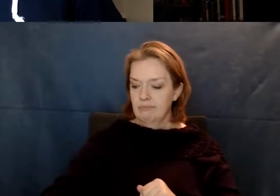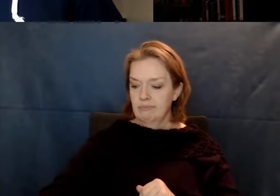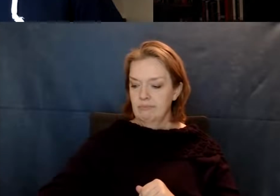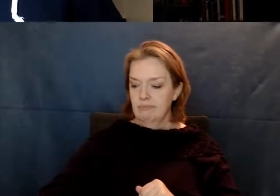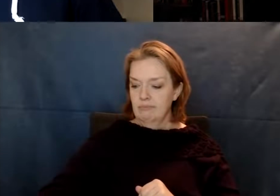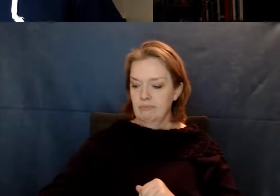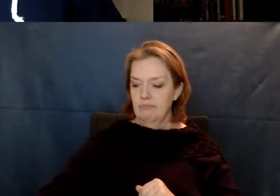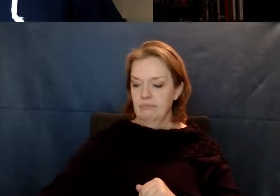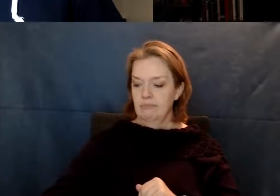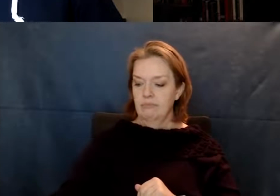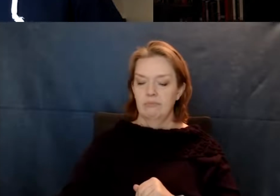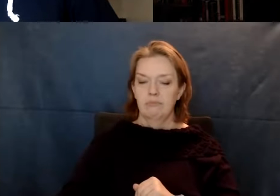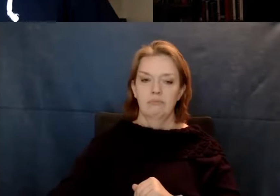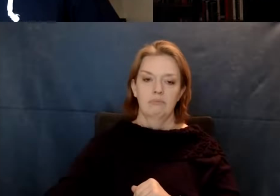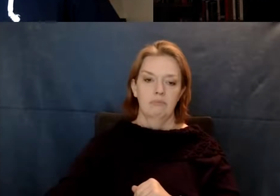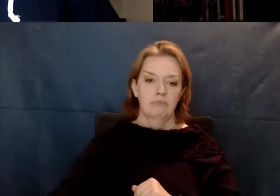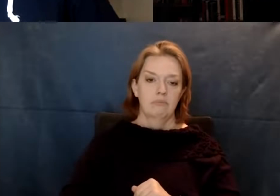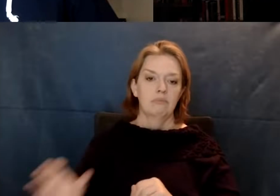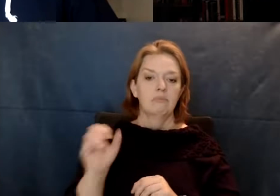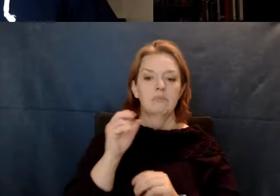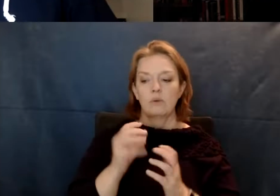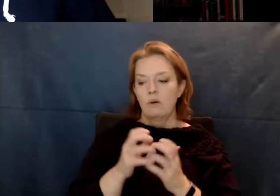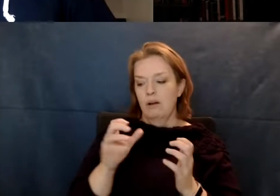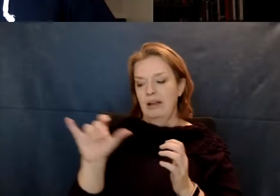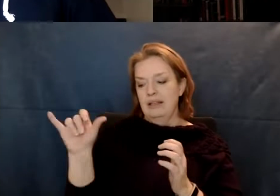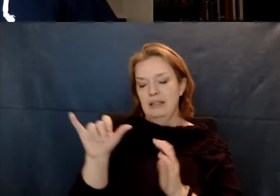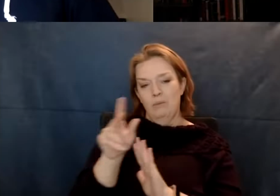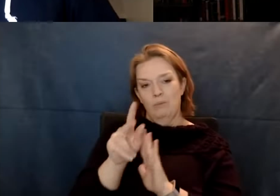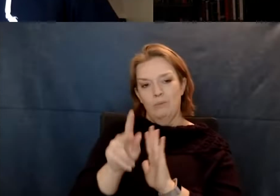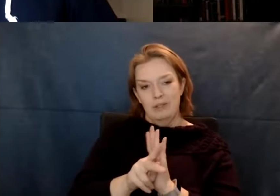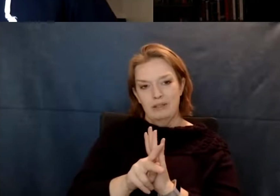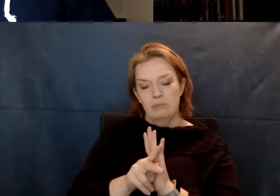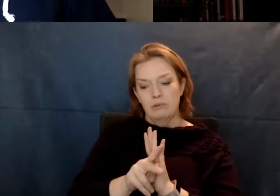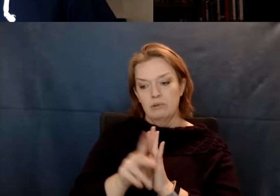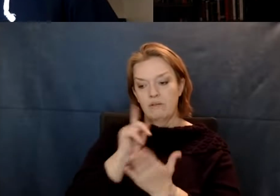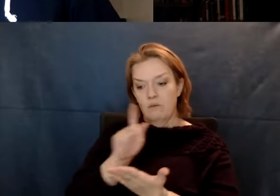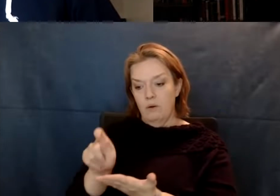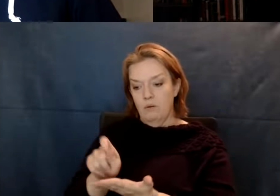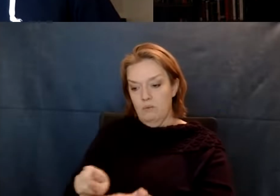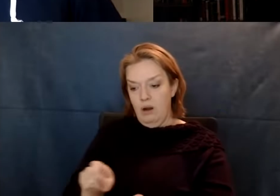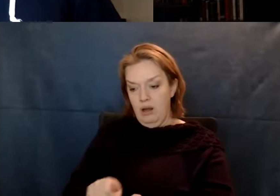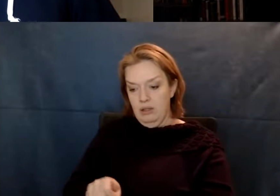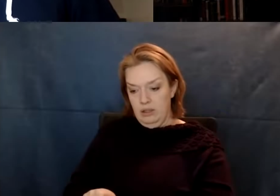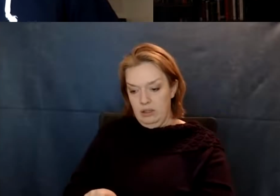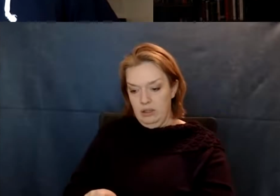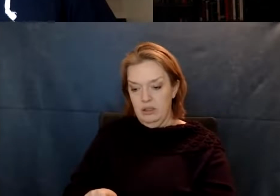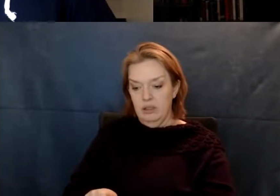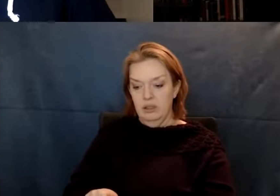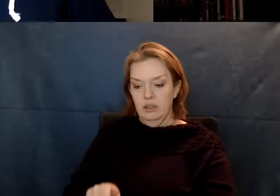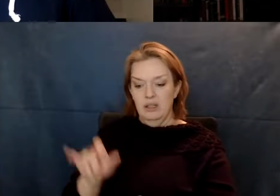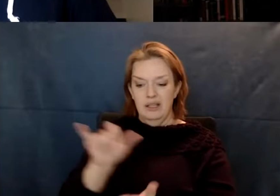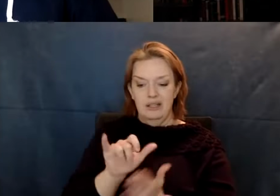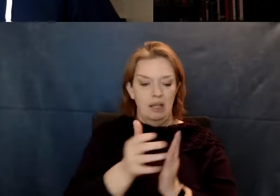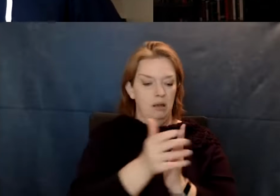You know, when making a photograph, you're always deciding what is in focus, what's out